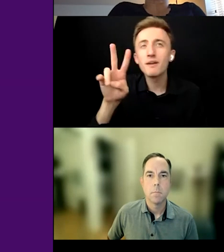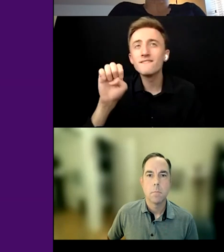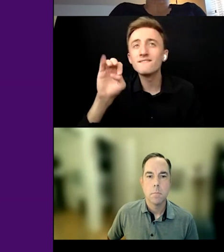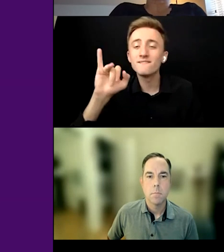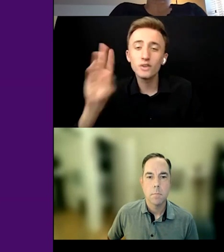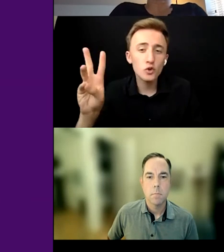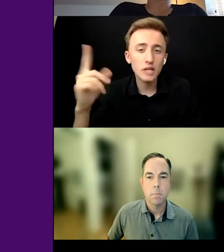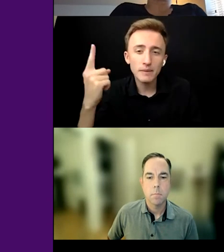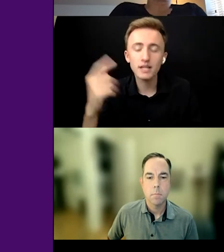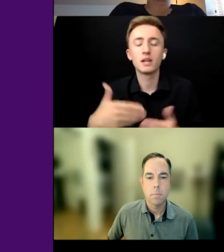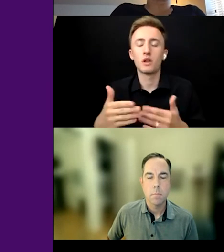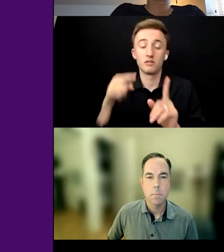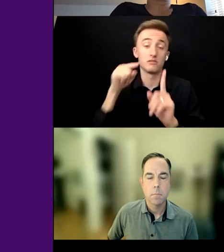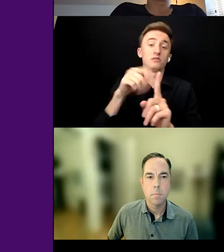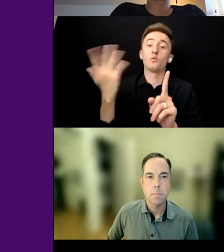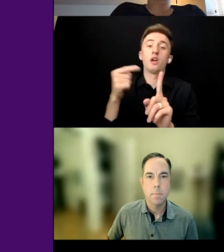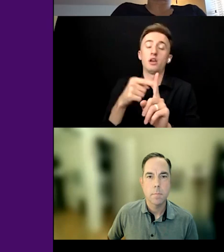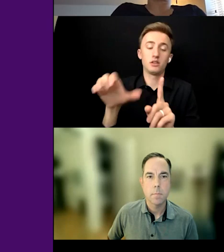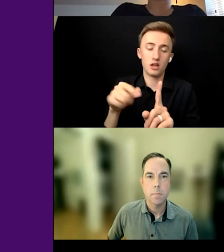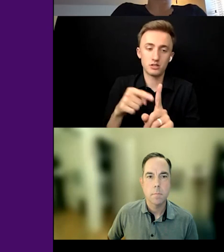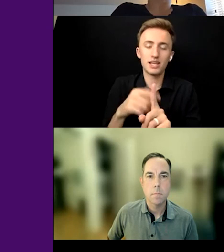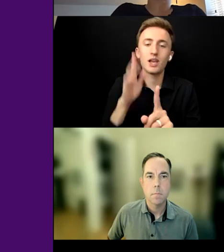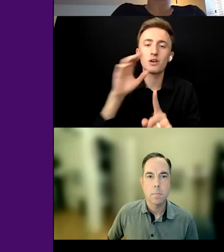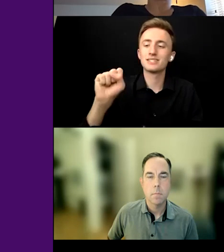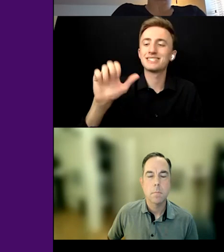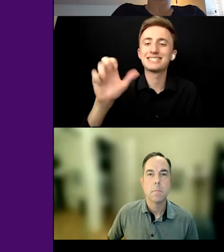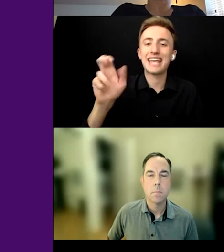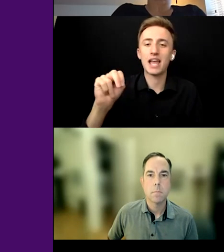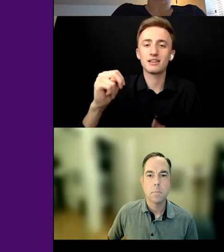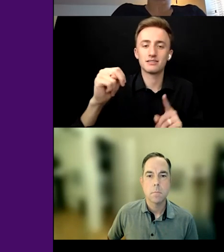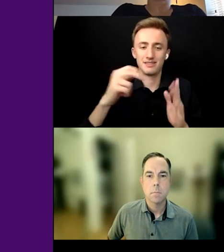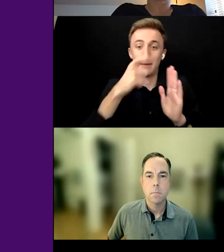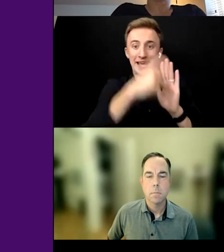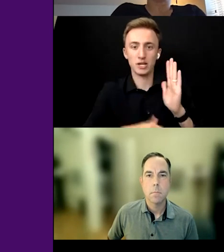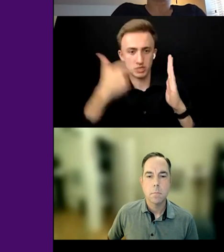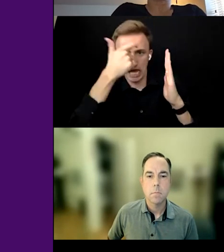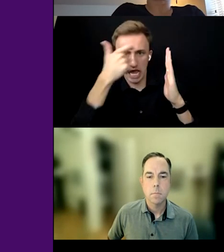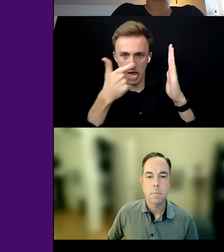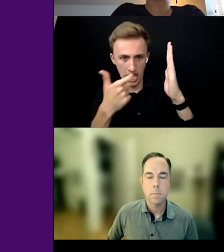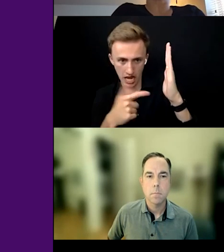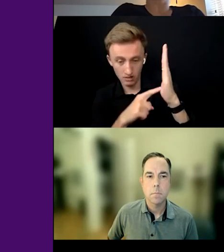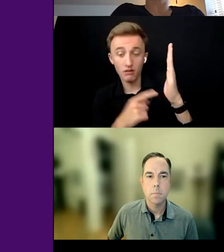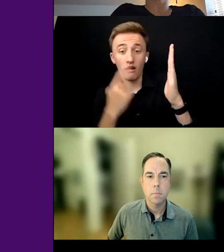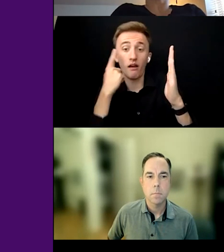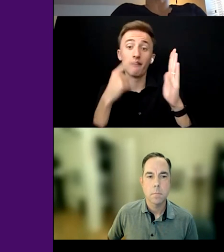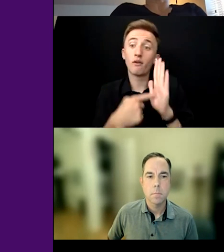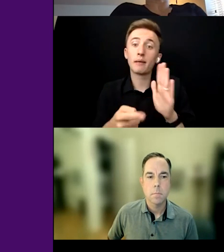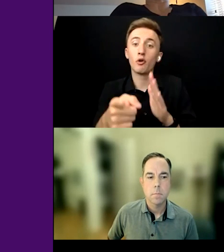essentially what it does is it scans the page and if, for example, you get that same look where the